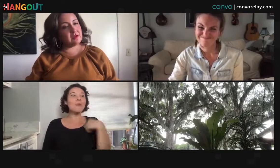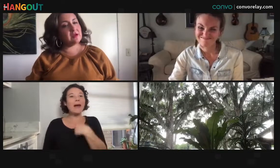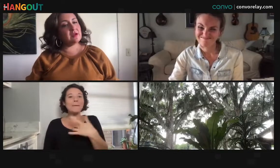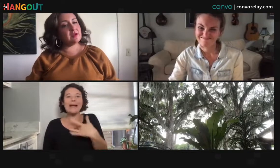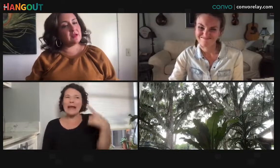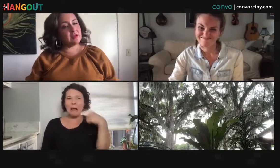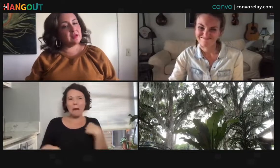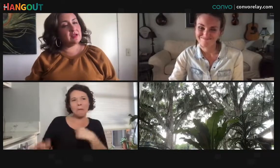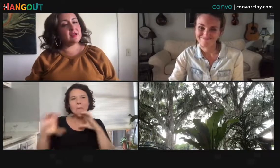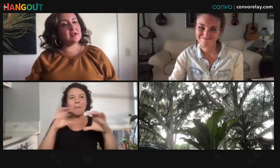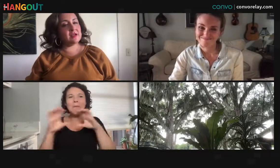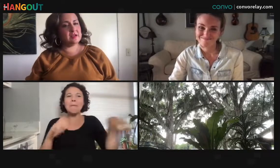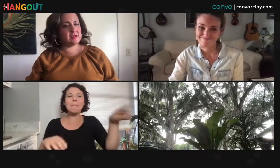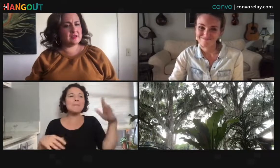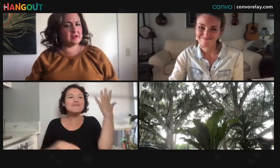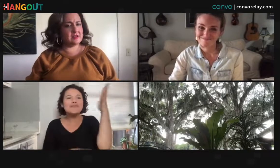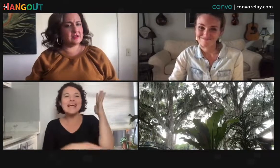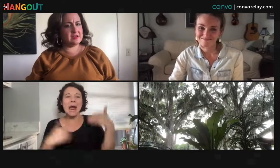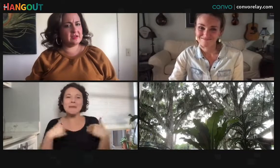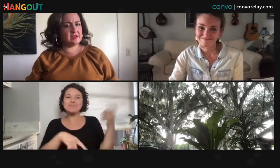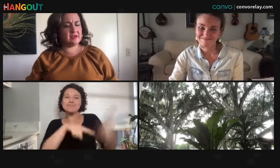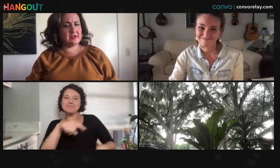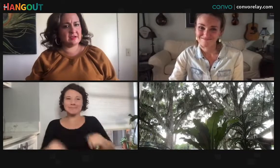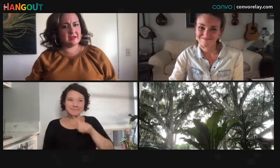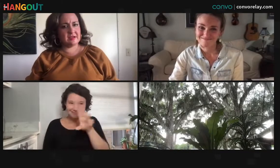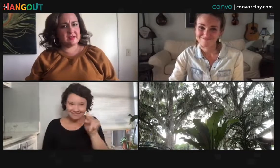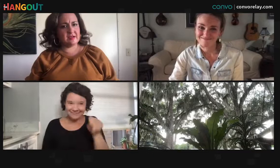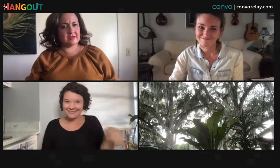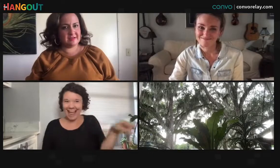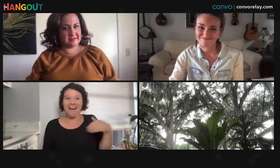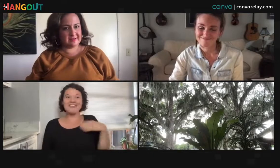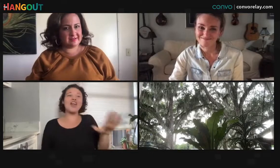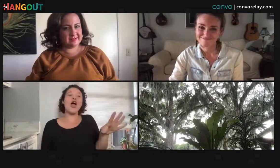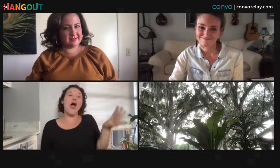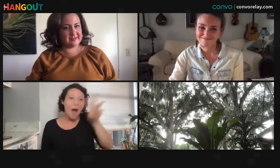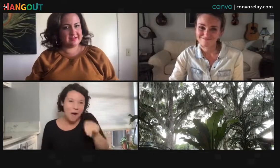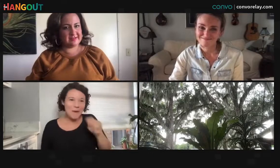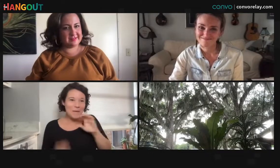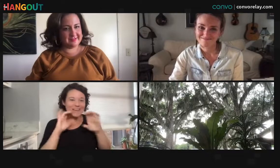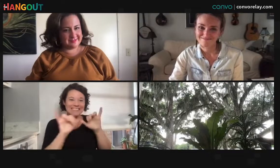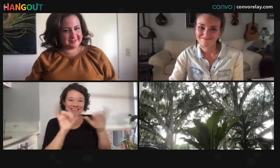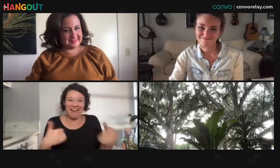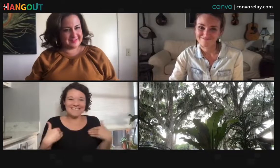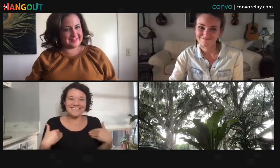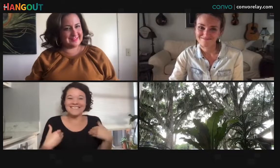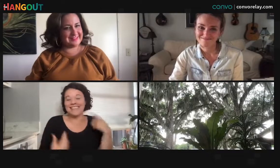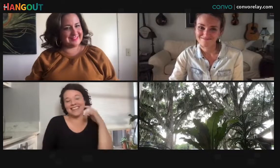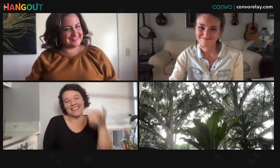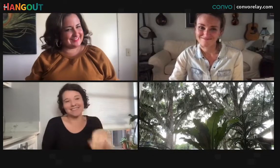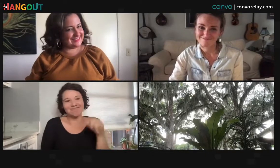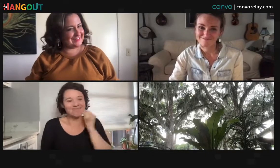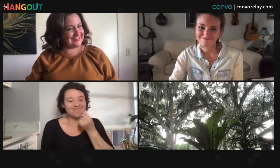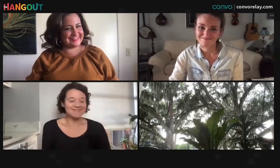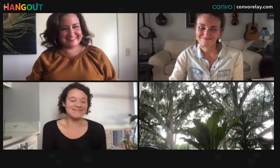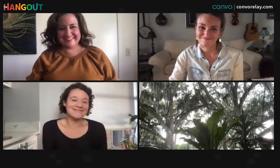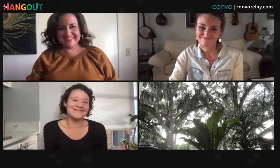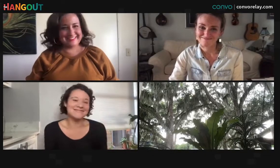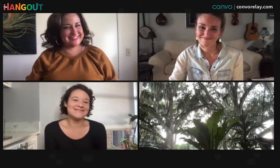that scent ahead of time so we usually think that we communicate but animals and plants can but they do have their own communication system and i thought